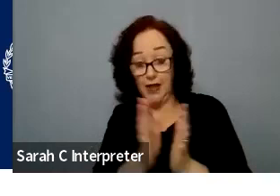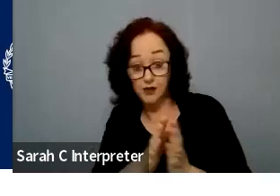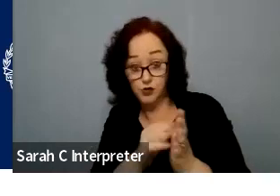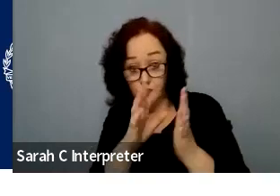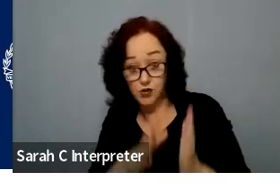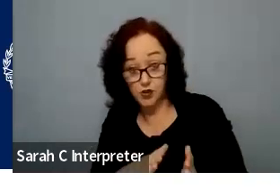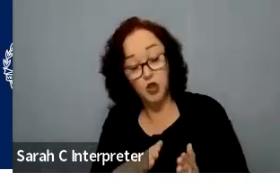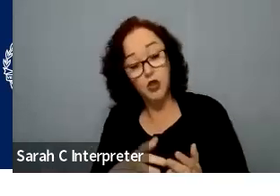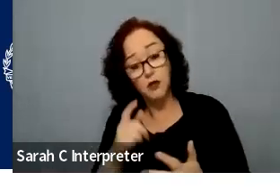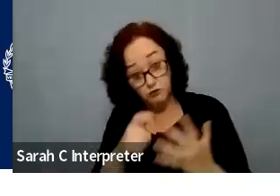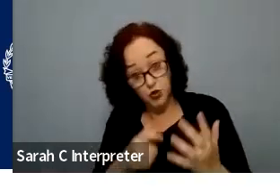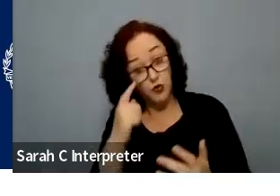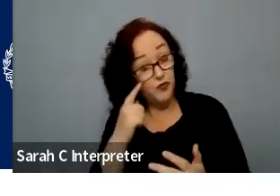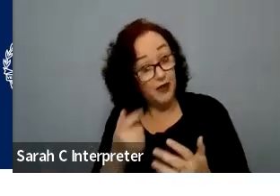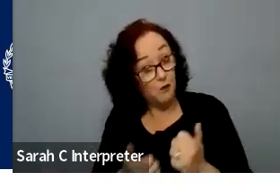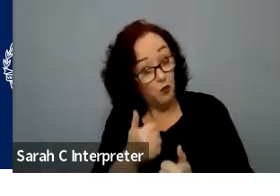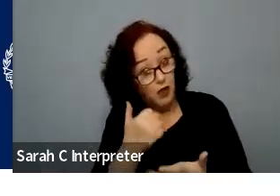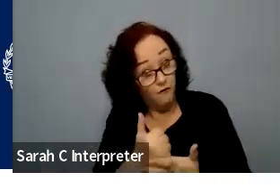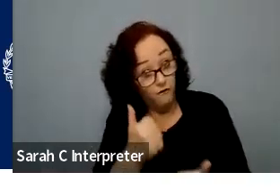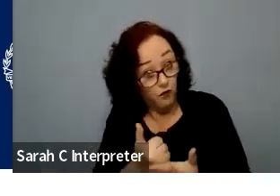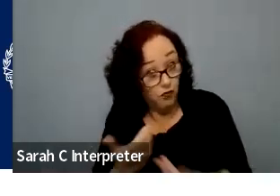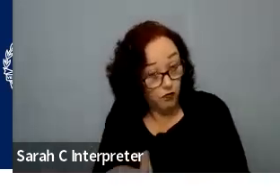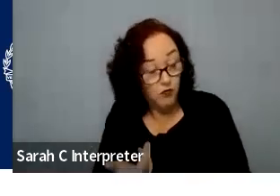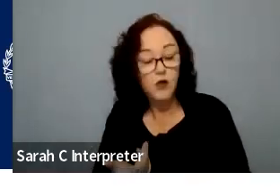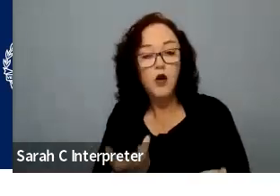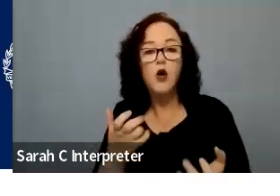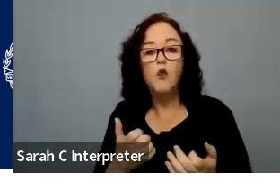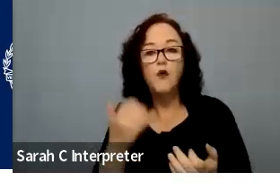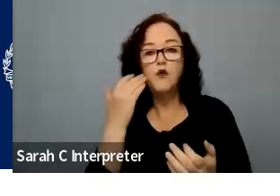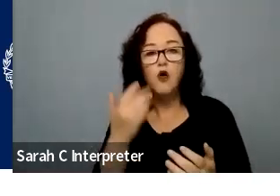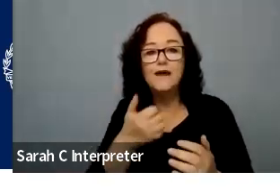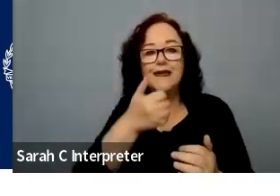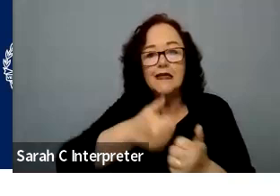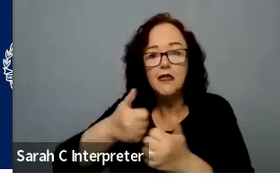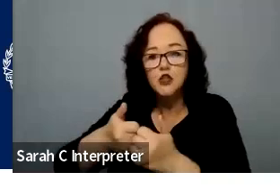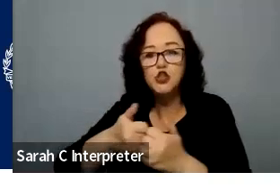and we wanted to hear from each of the disciplines the OTs, PTs, nursing, and pharmacy students,